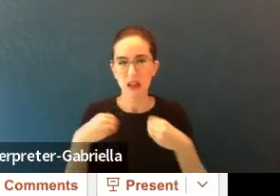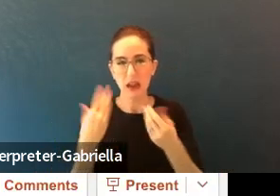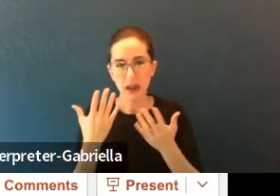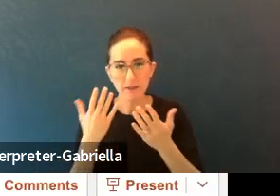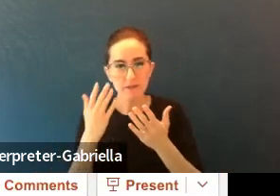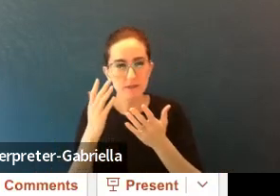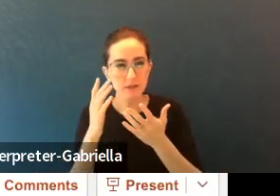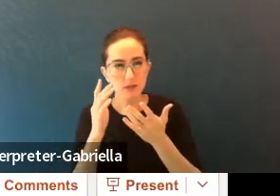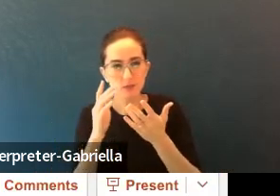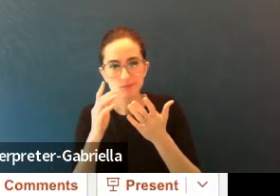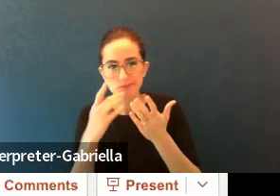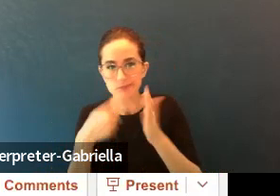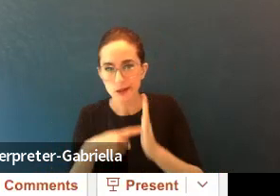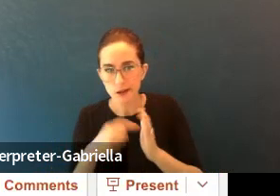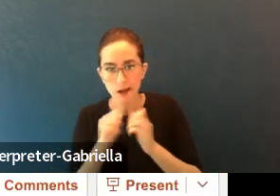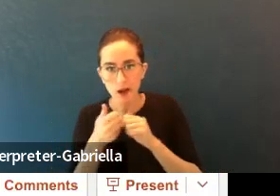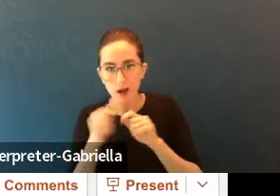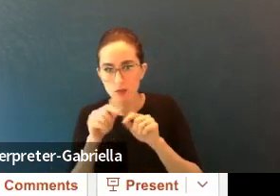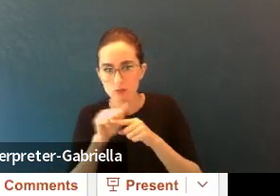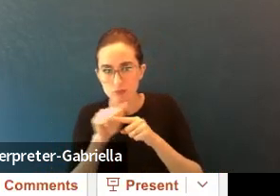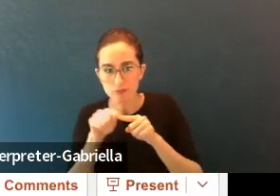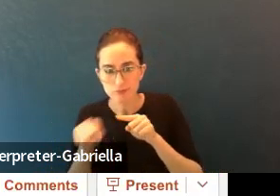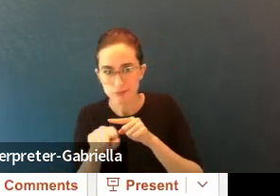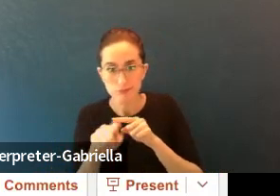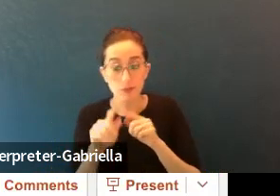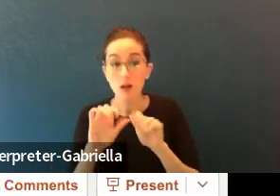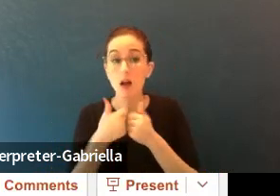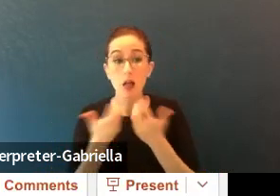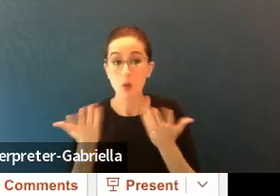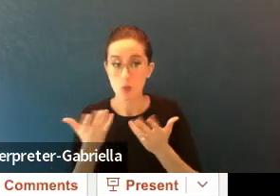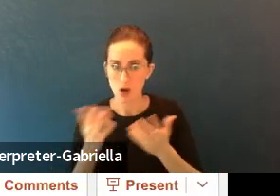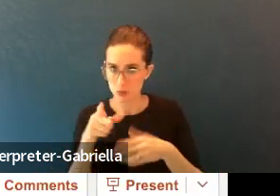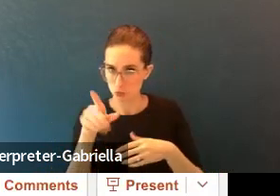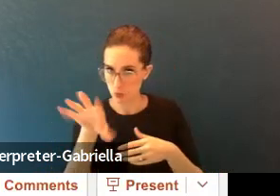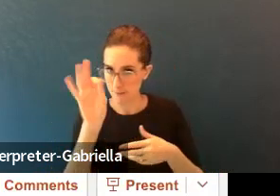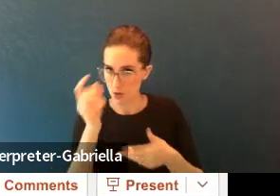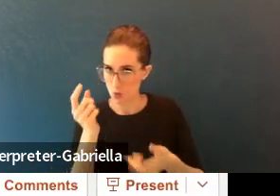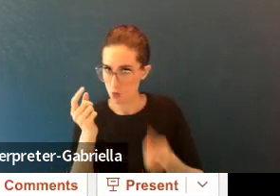So our challenge for you is to go ahead and choose one of those, and we don't actually have a prize.